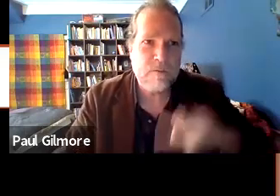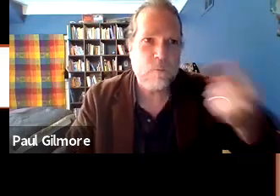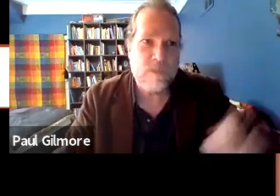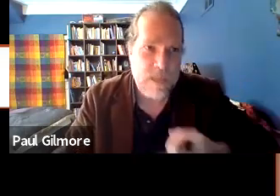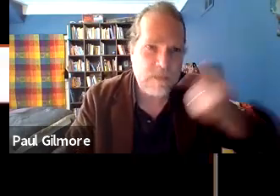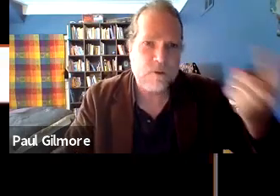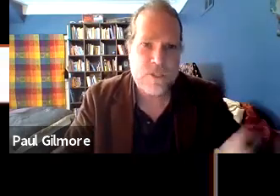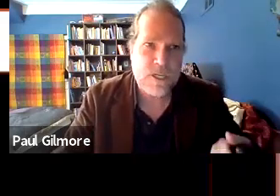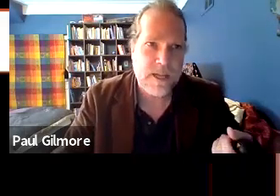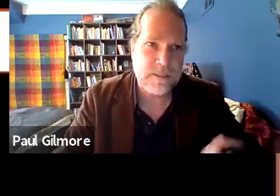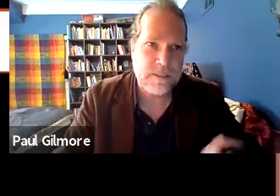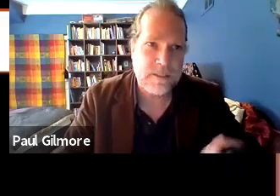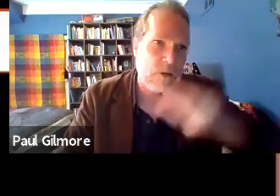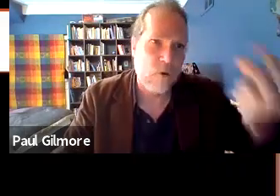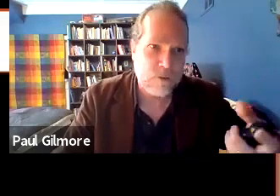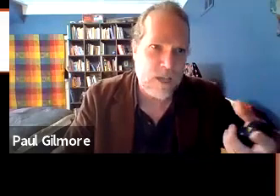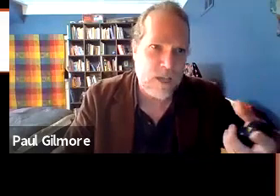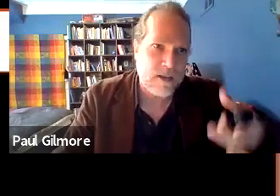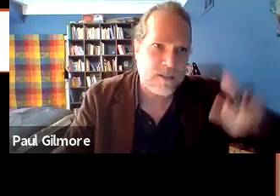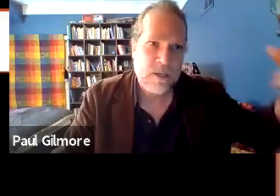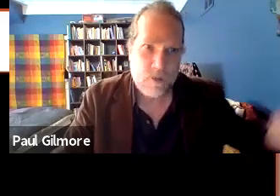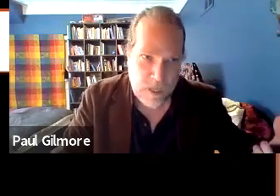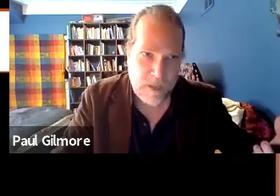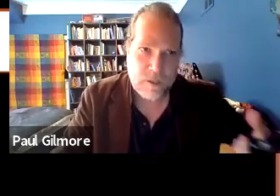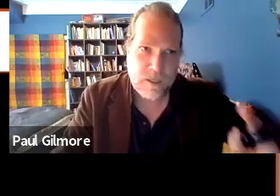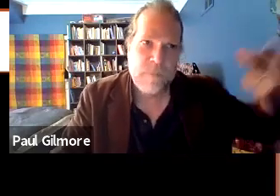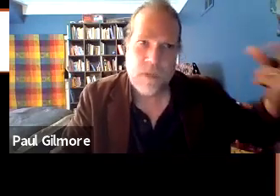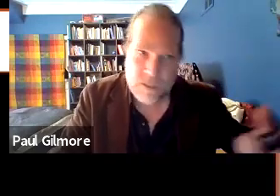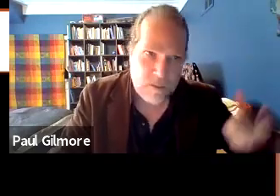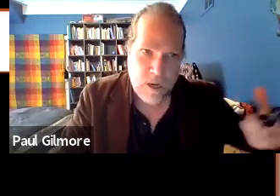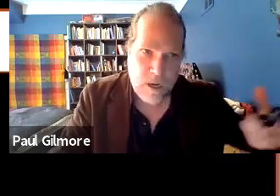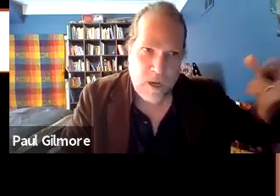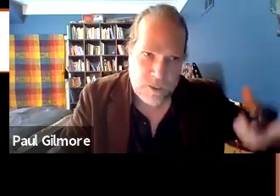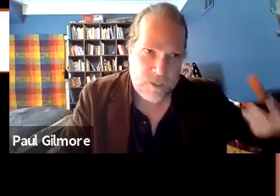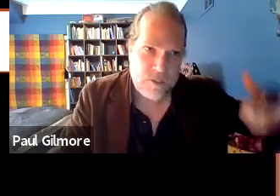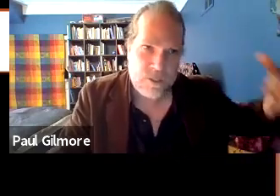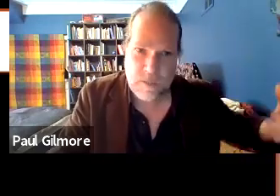even within Christianity, you know, orthodox or Catholic, are still are Christians, just